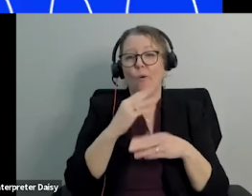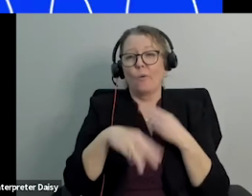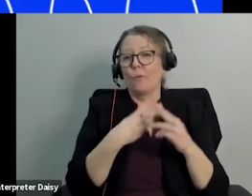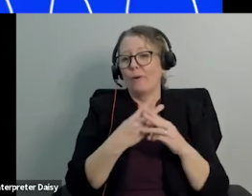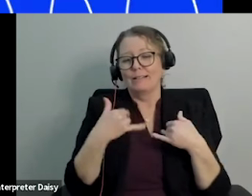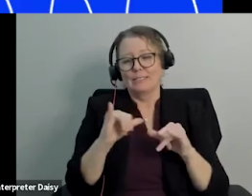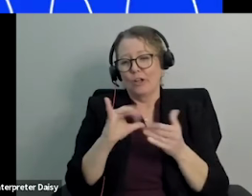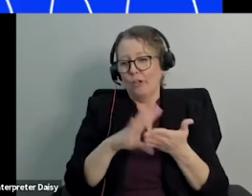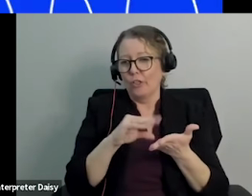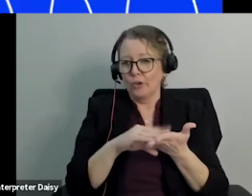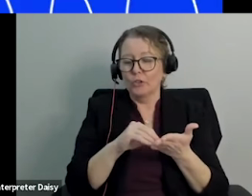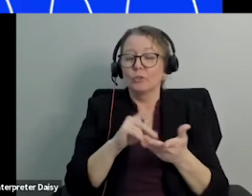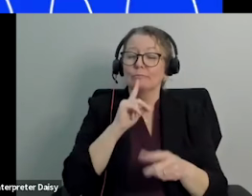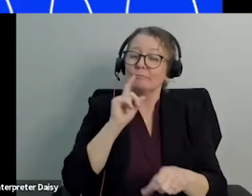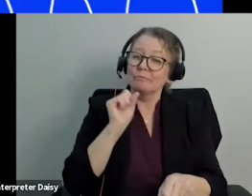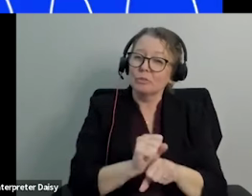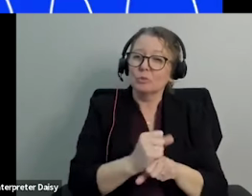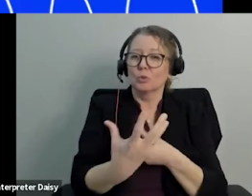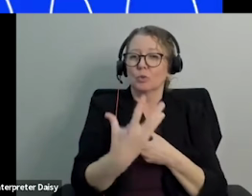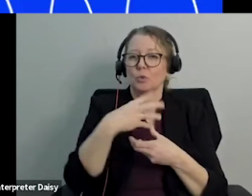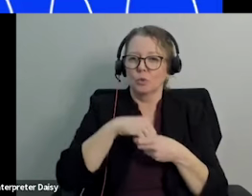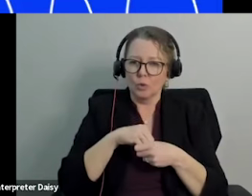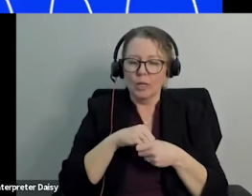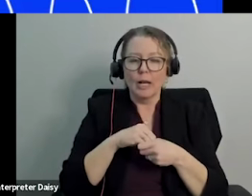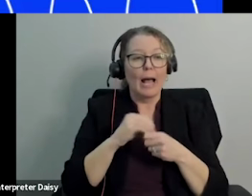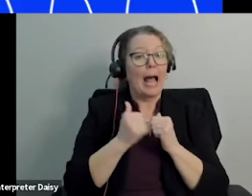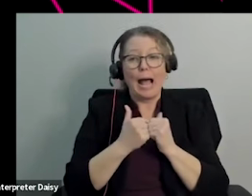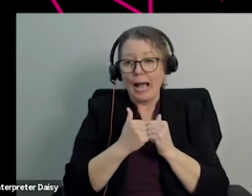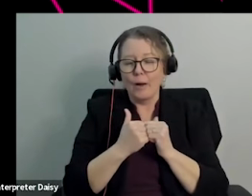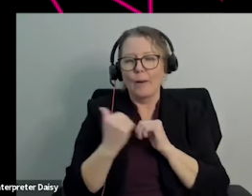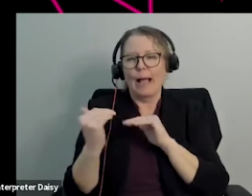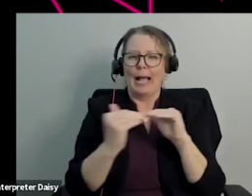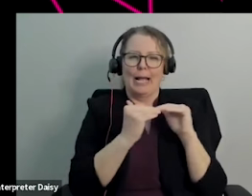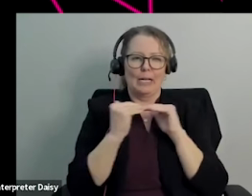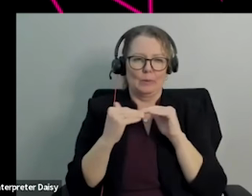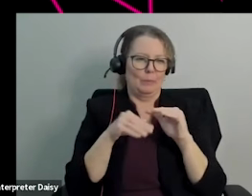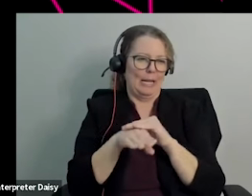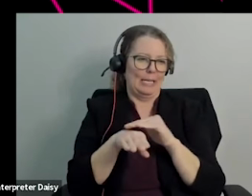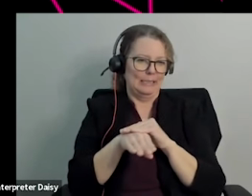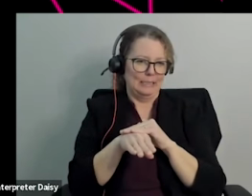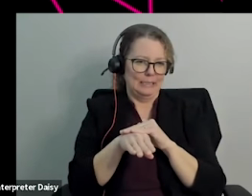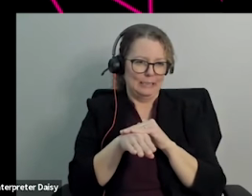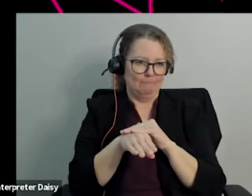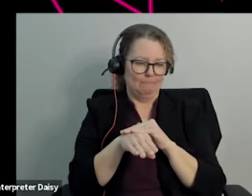that true inclusion is born out of equitable access. Let me say that again.